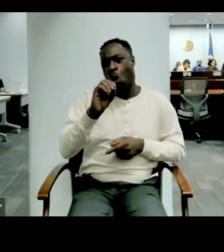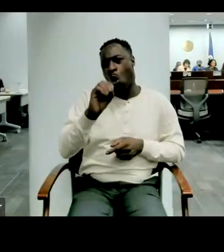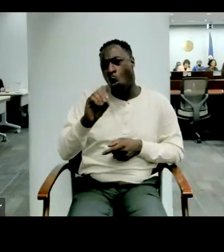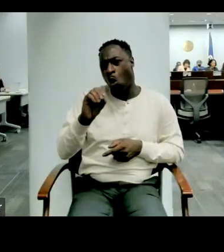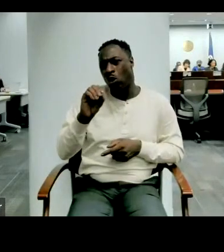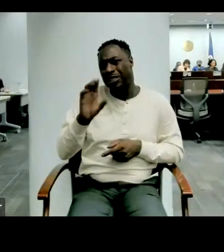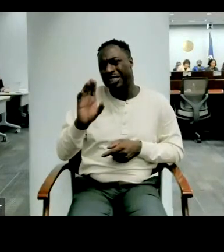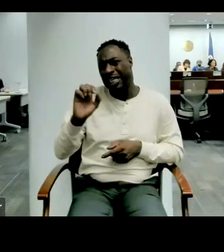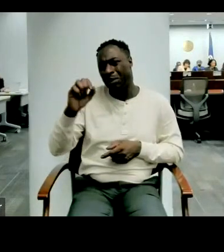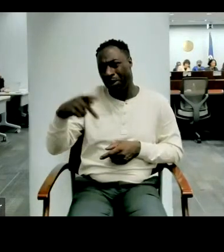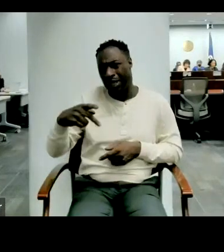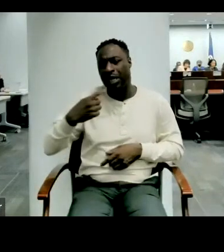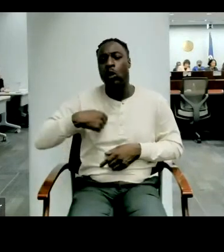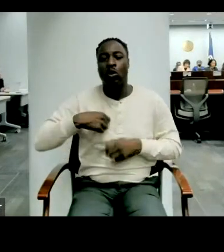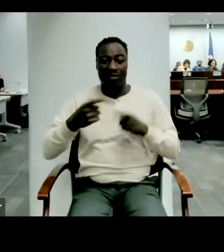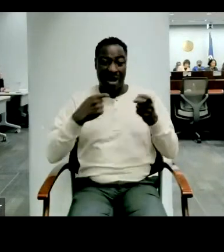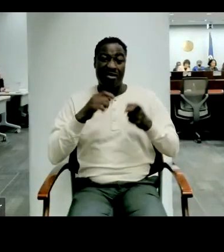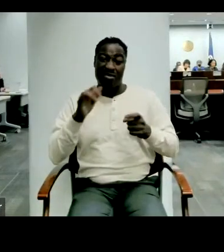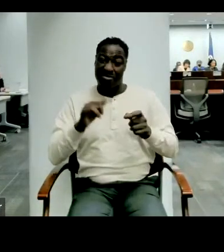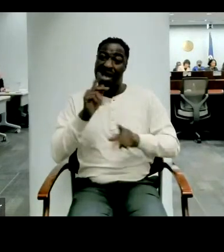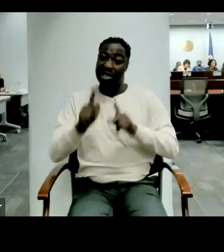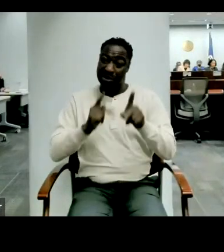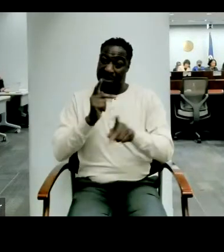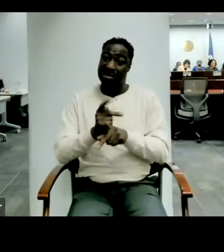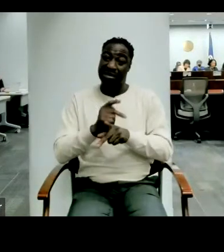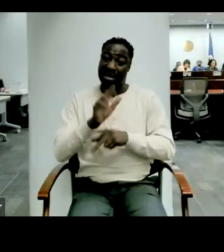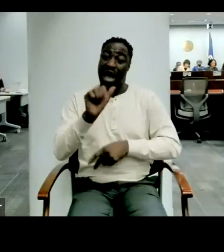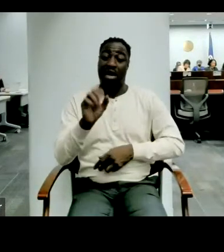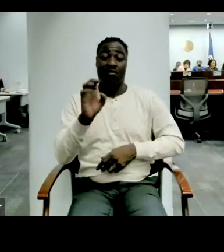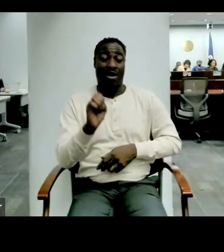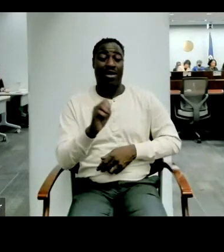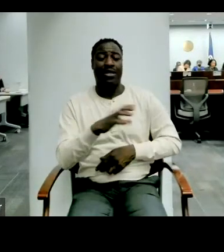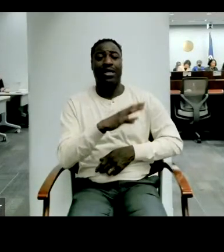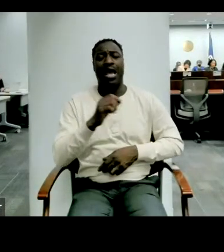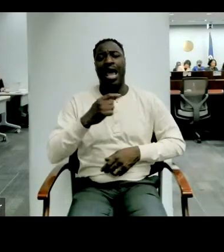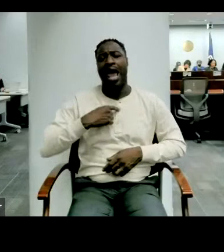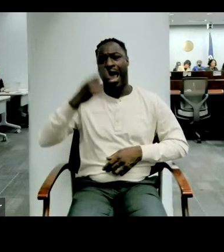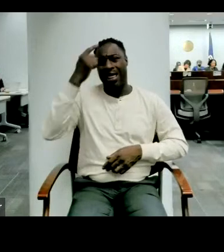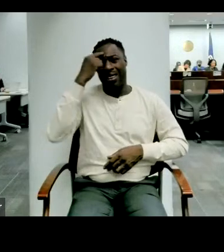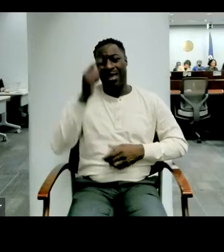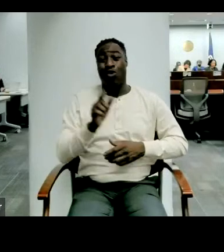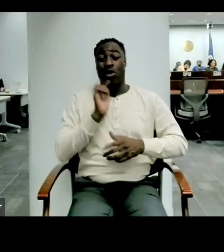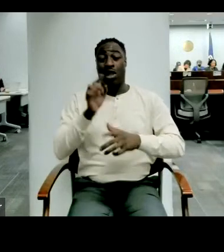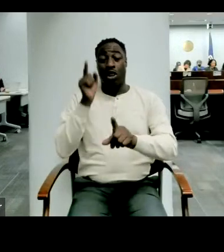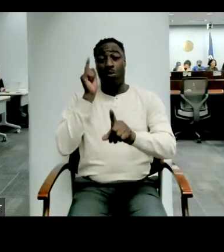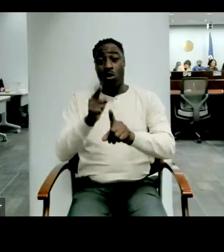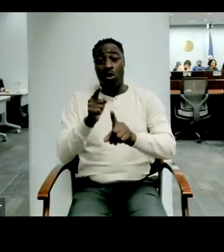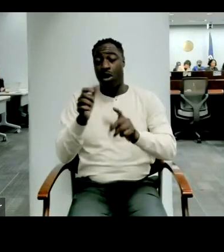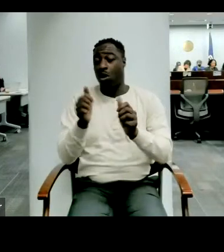we did handle cases like that and I think, you know, the bottom line is with any sort of job